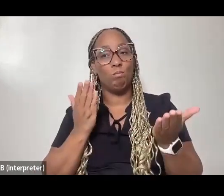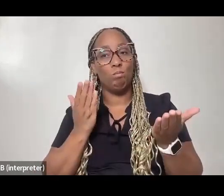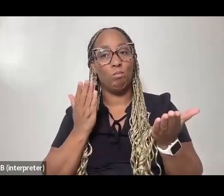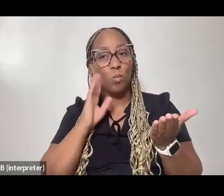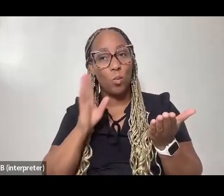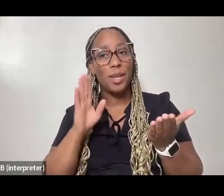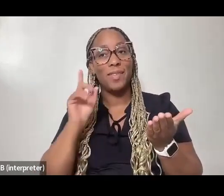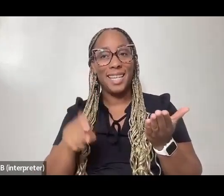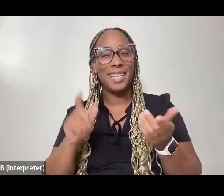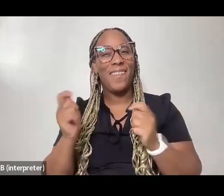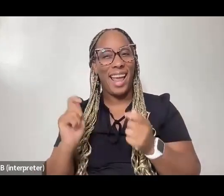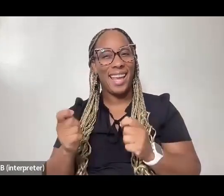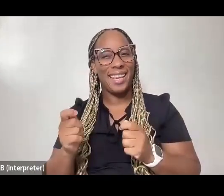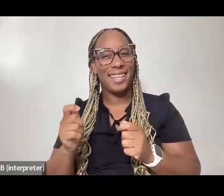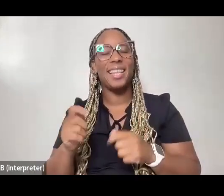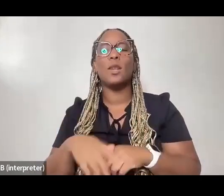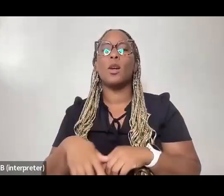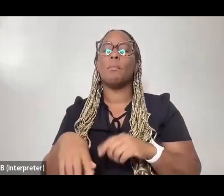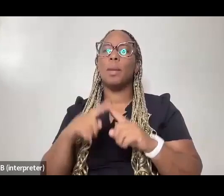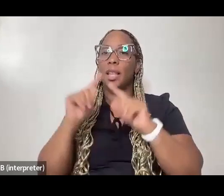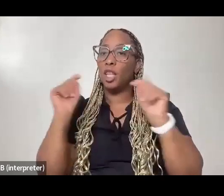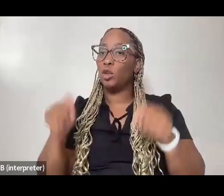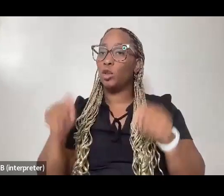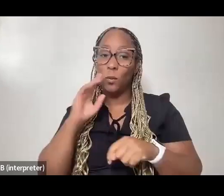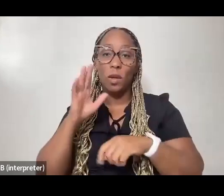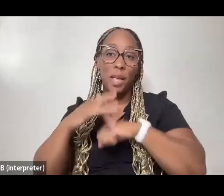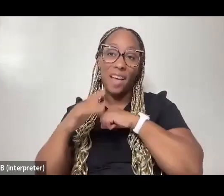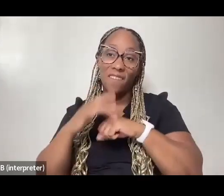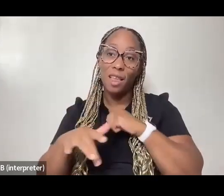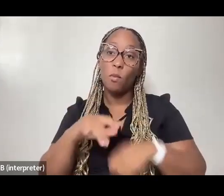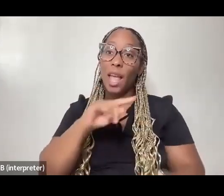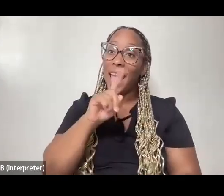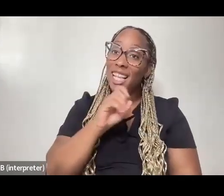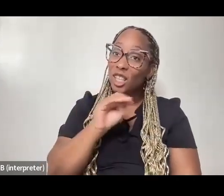will need to be edited. Those transcripts will be available. And Zoom has a whole